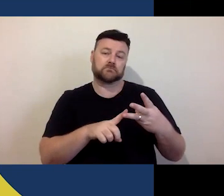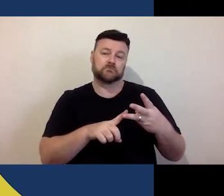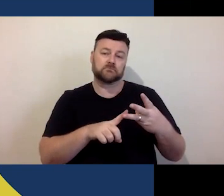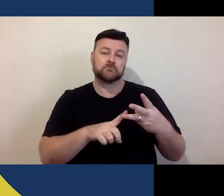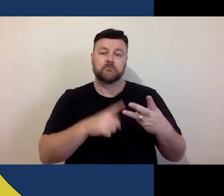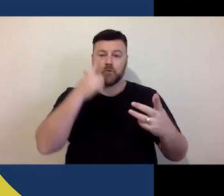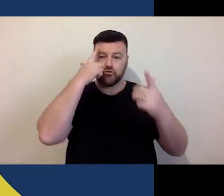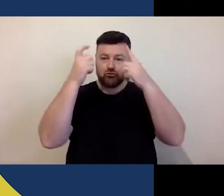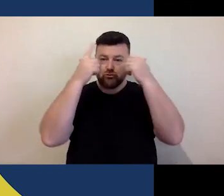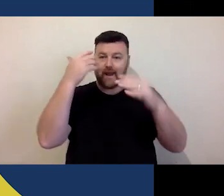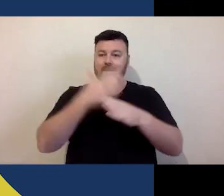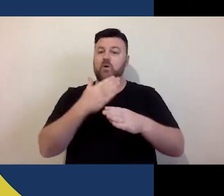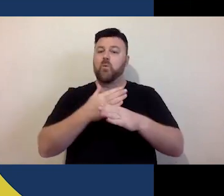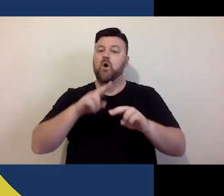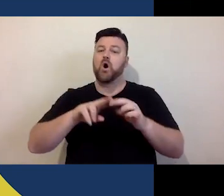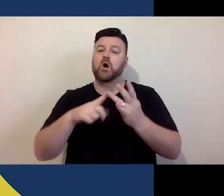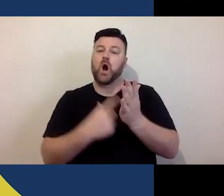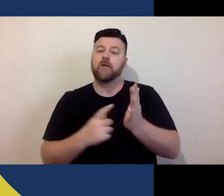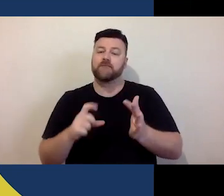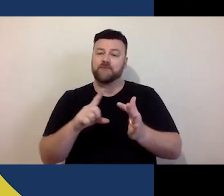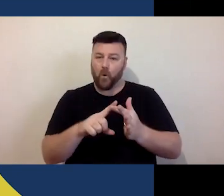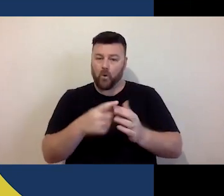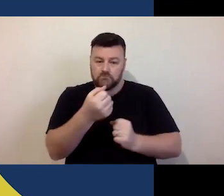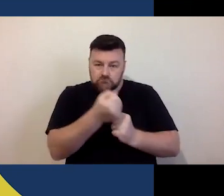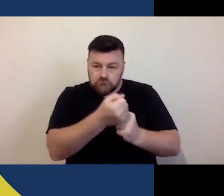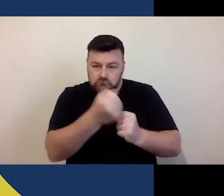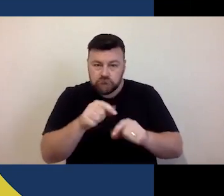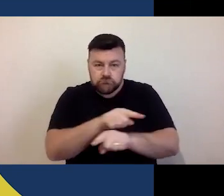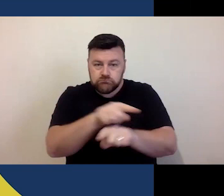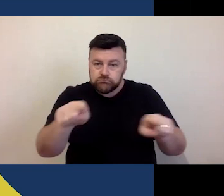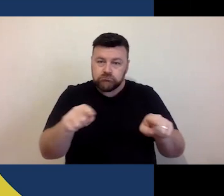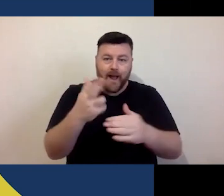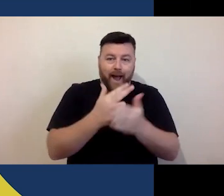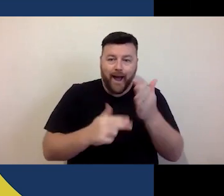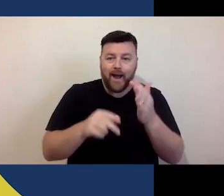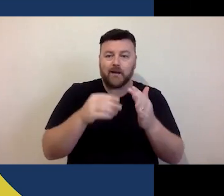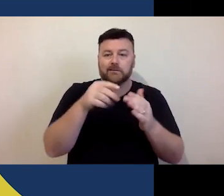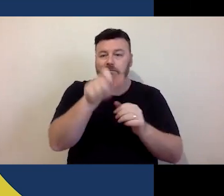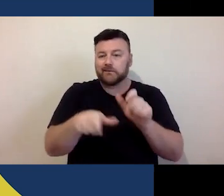force, supporting our arts workers in the digital world. I encourage